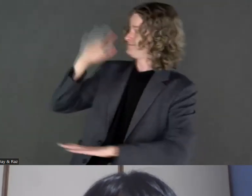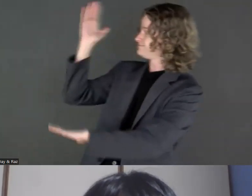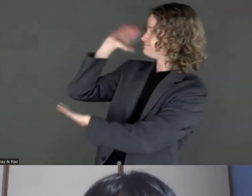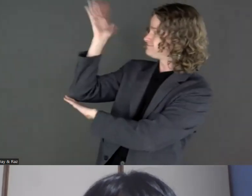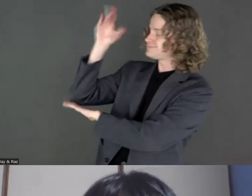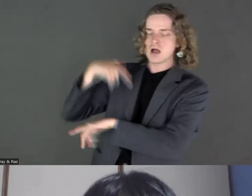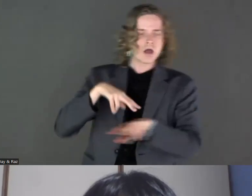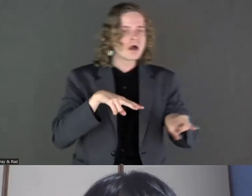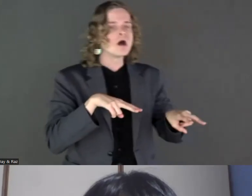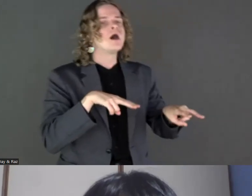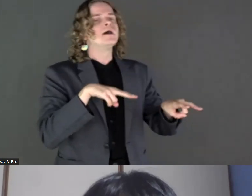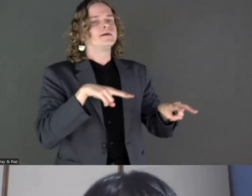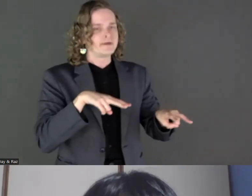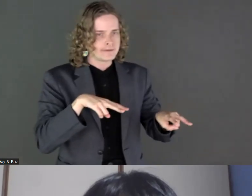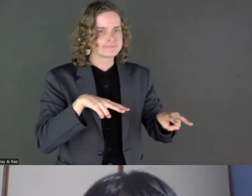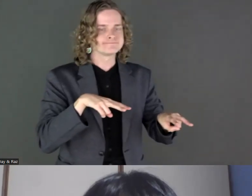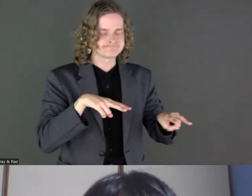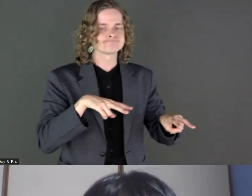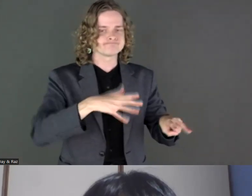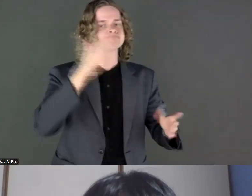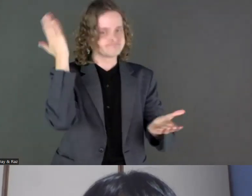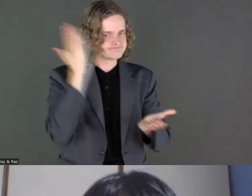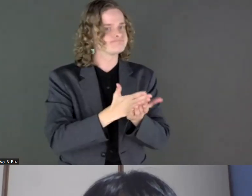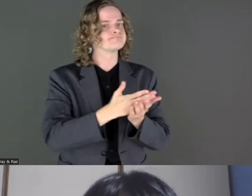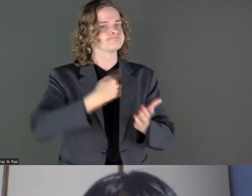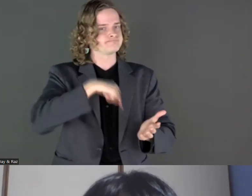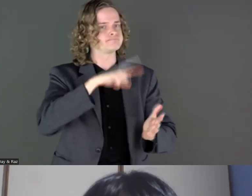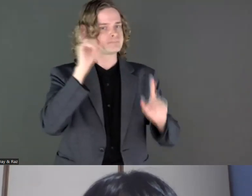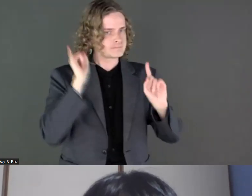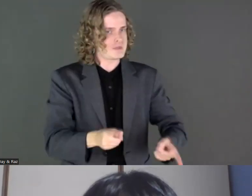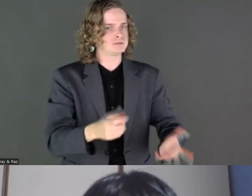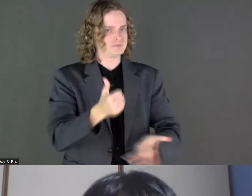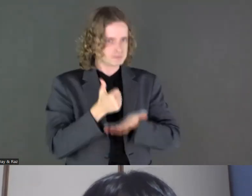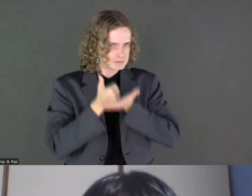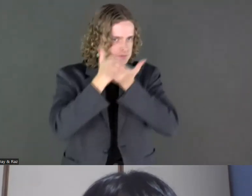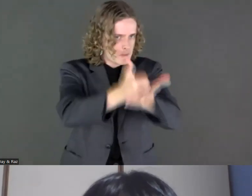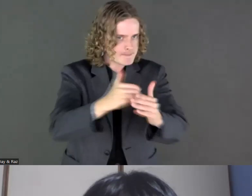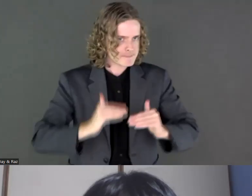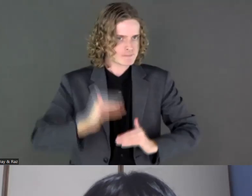providing assistance, humanitarian assistance to the elderly and people with disabilities